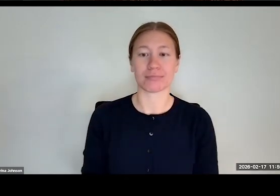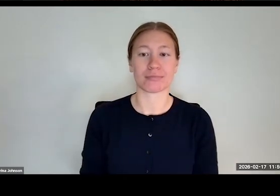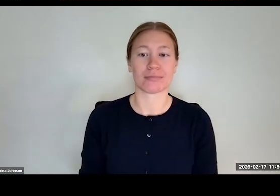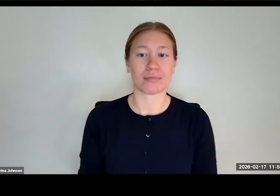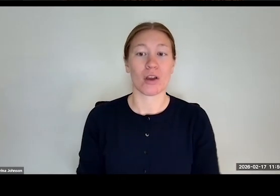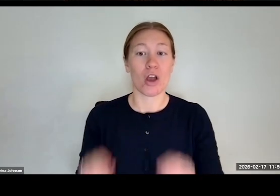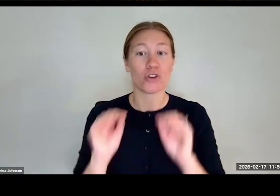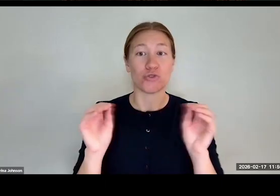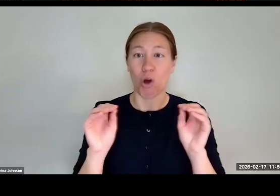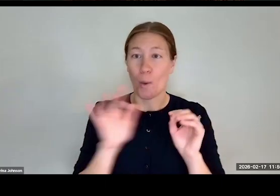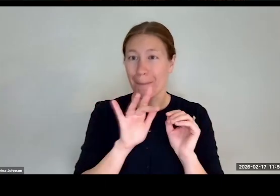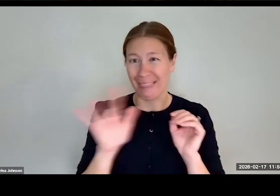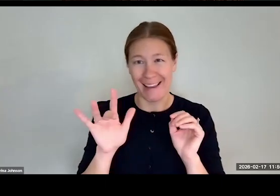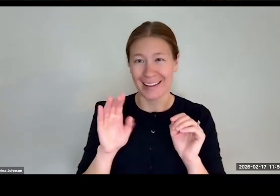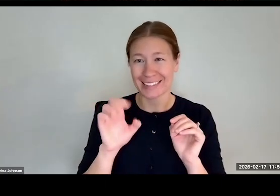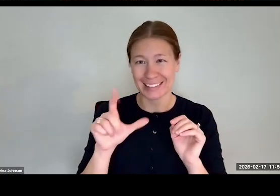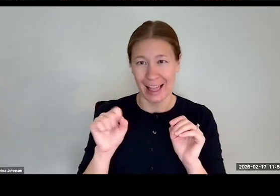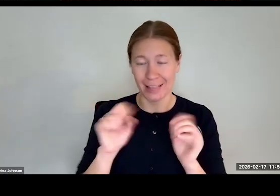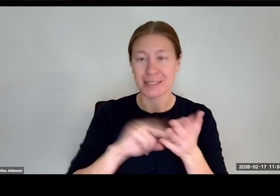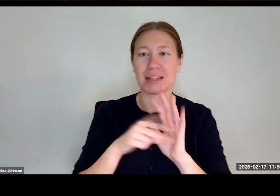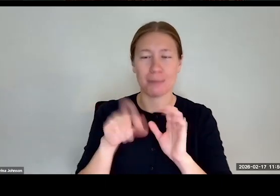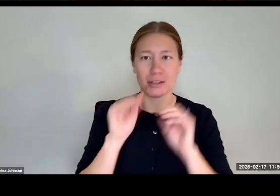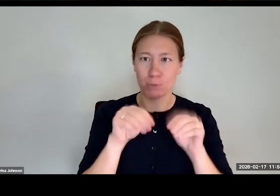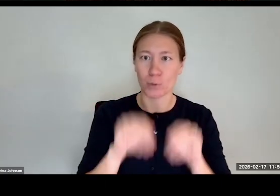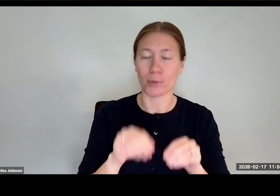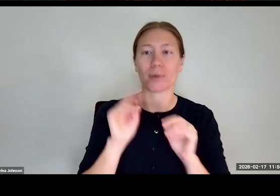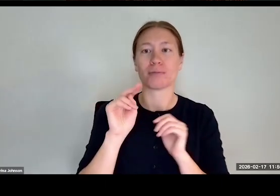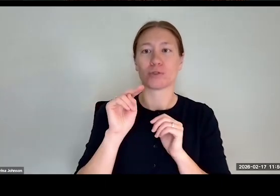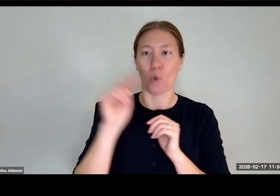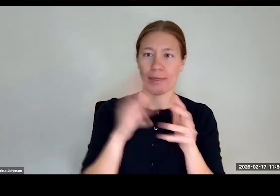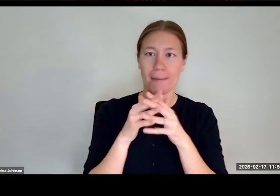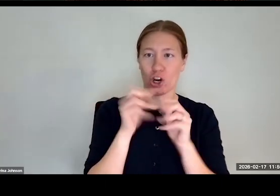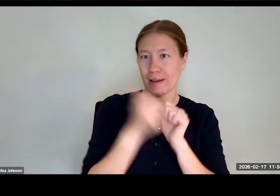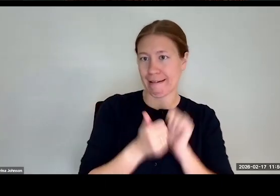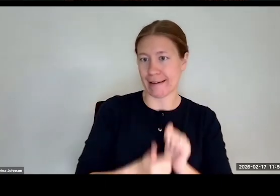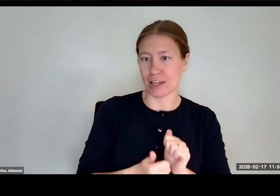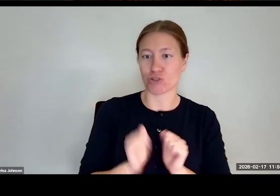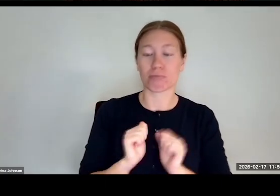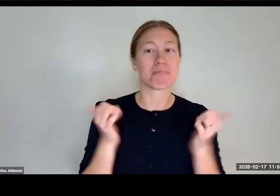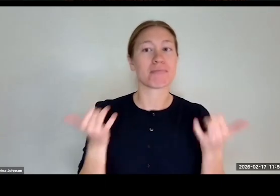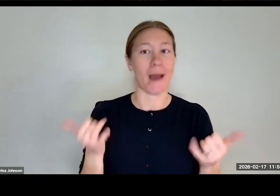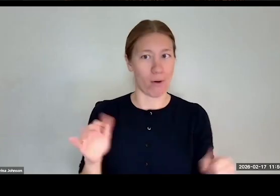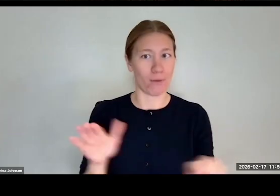I'm going to populate North America in each of these cells. And now I've got a complete table that will be accessible.